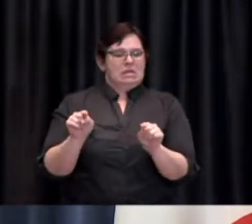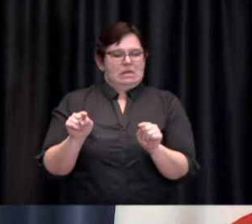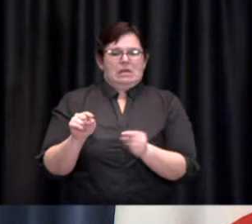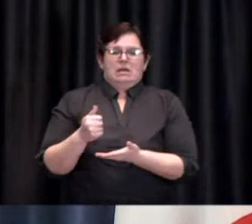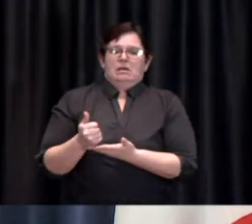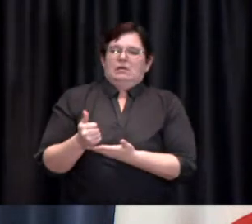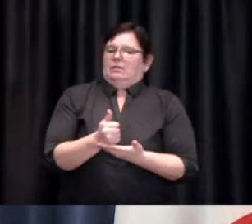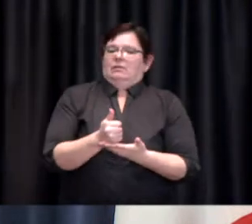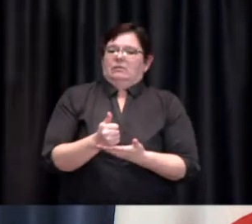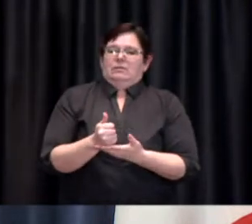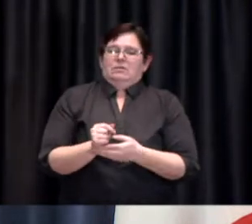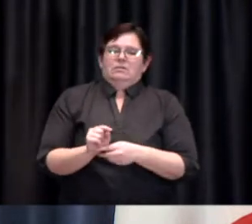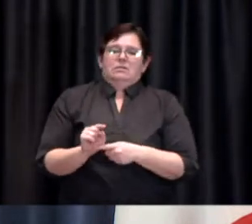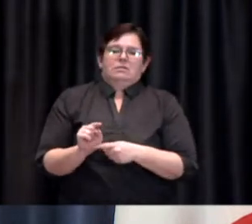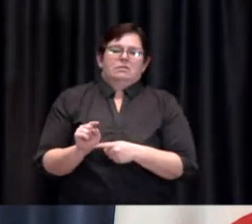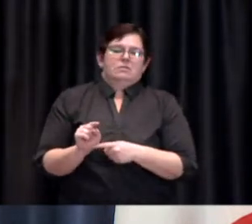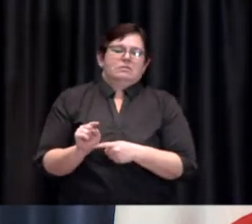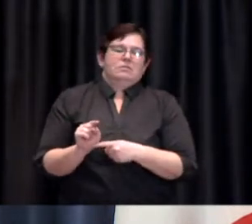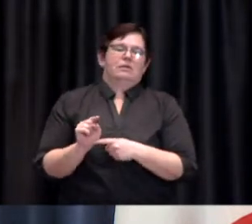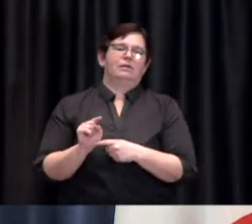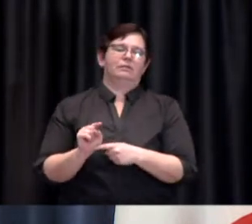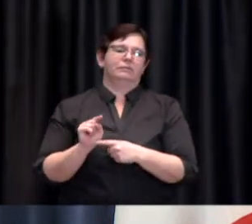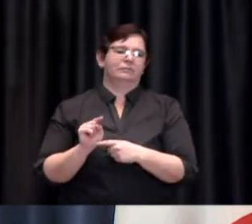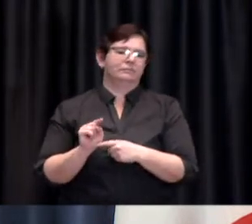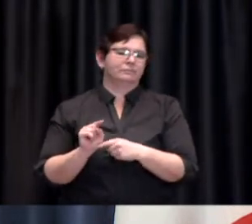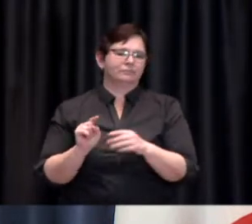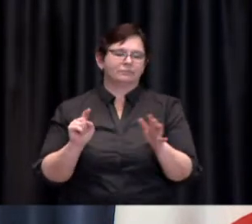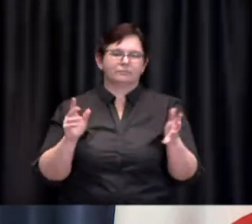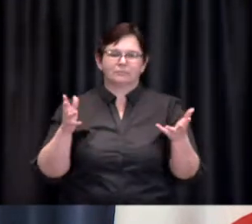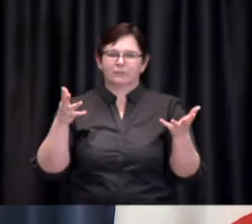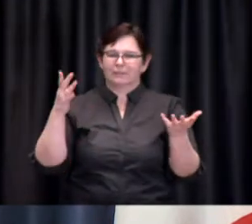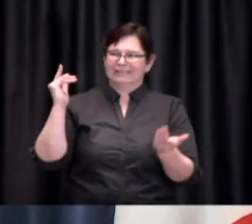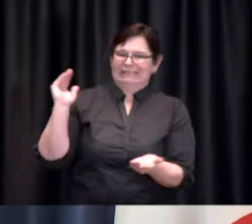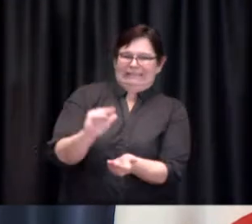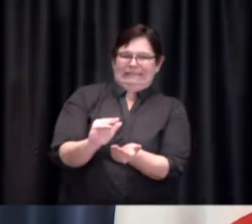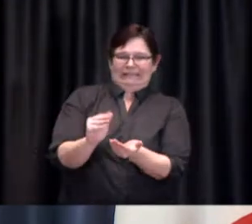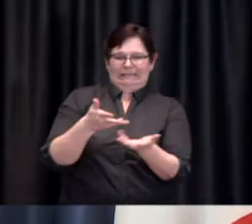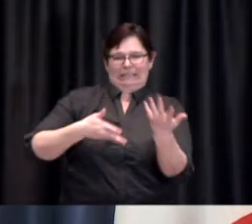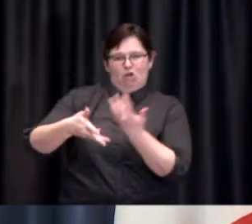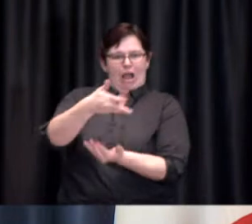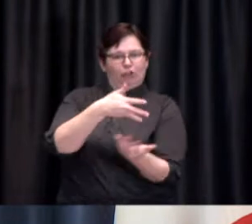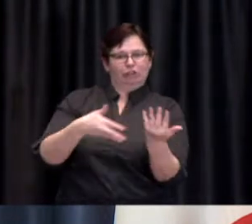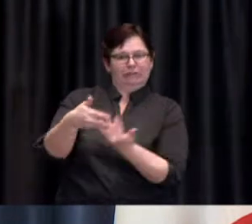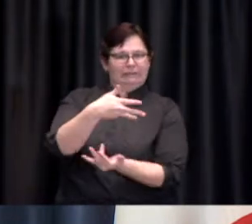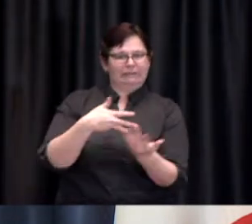and to not interact with others outside the home to the greater extent that we can do this